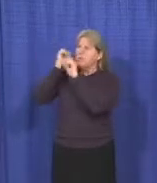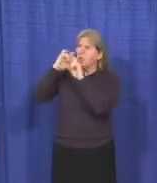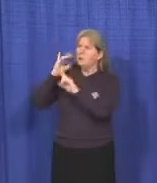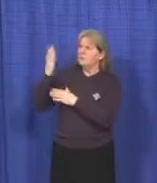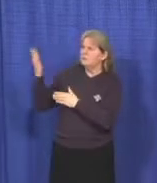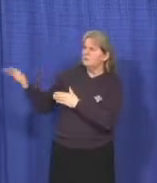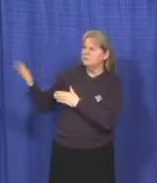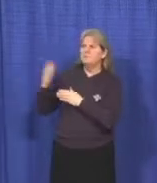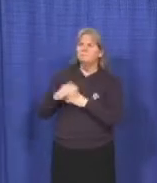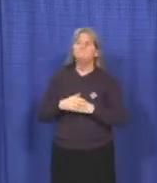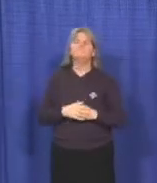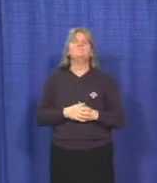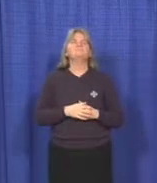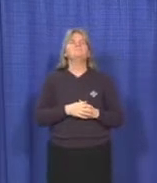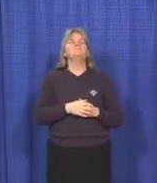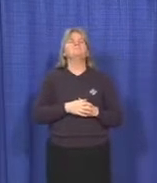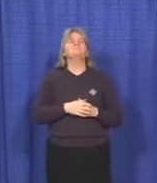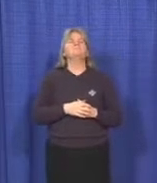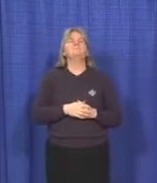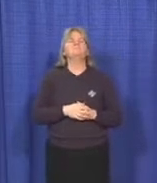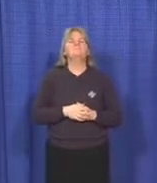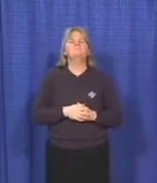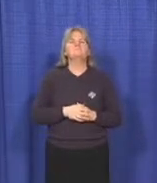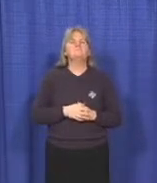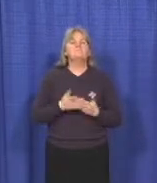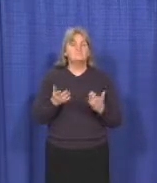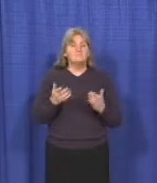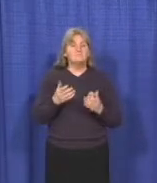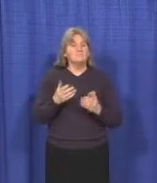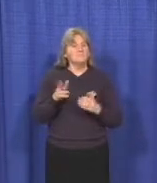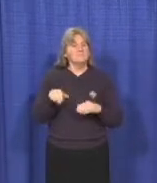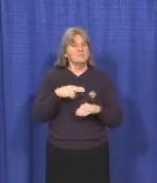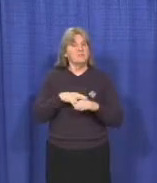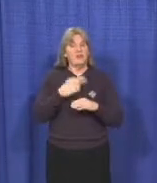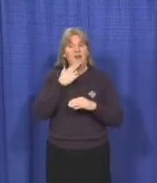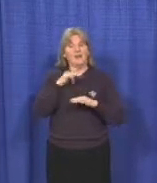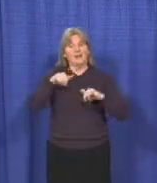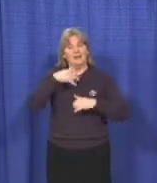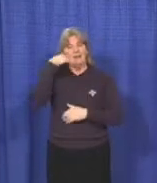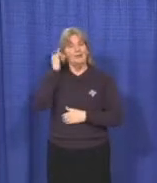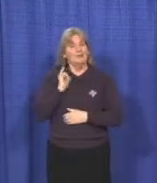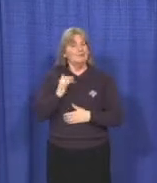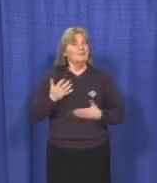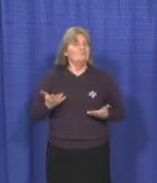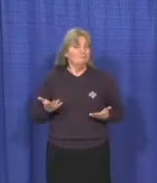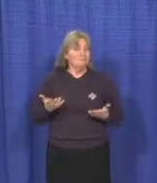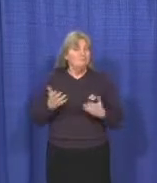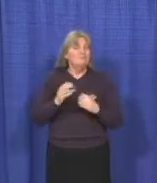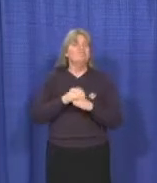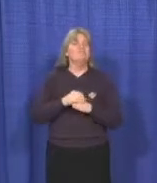more visual context. We remain quite fortunate with